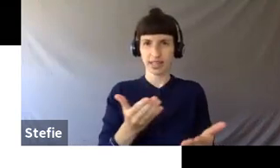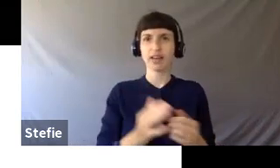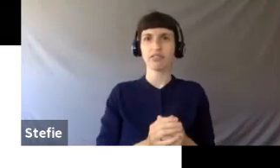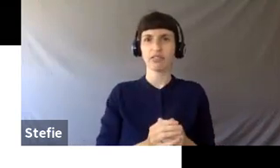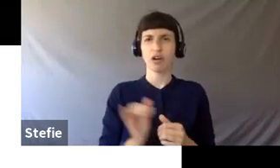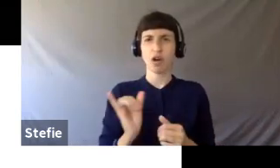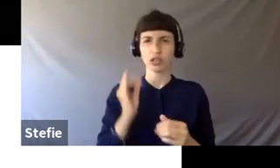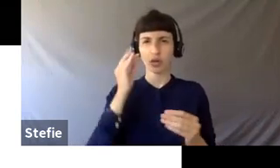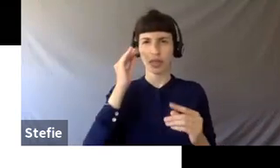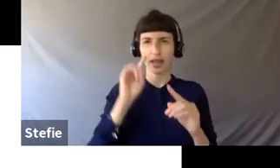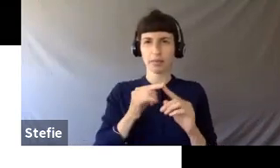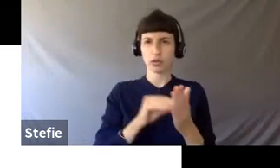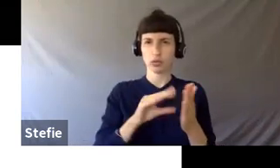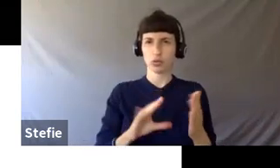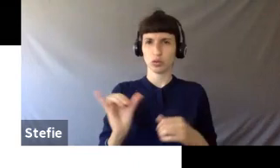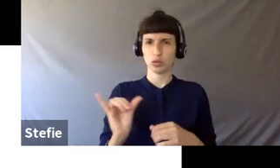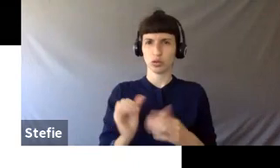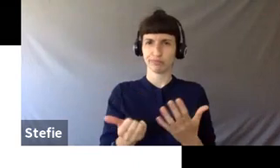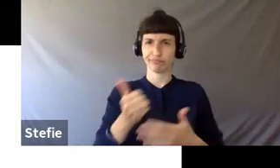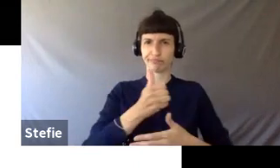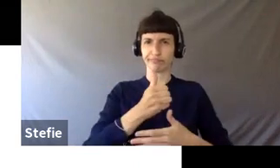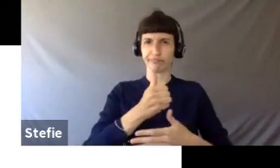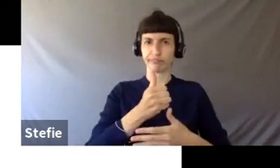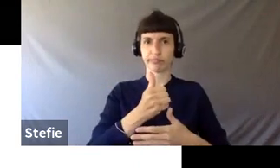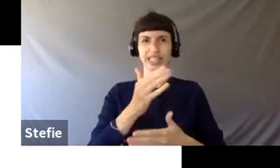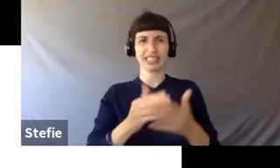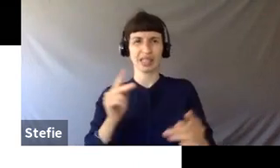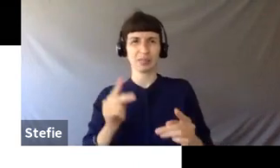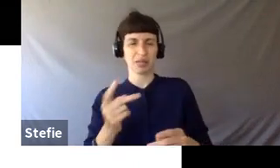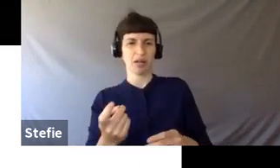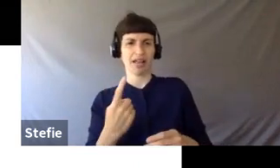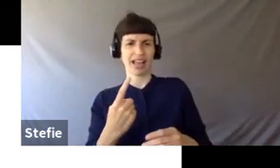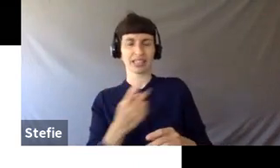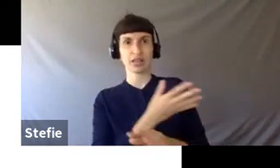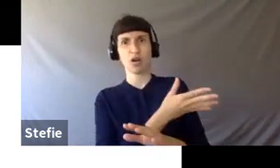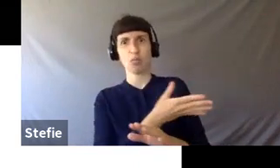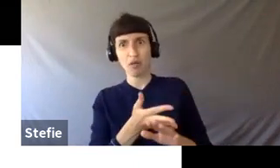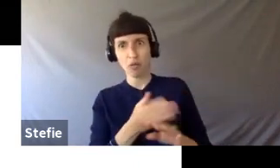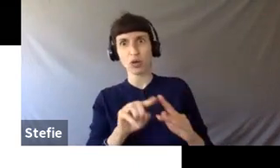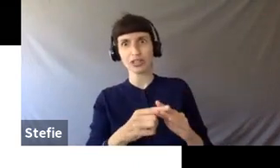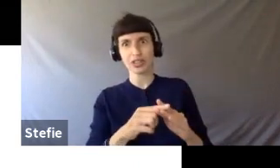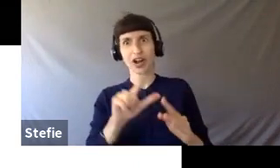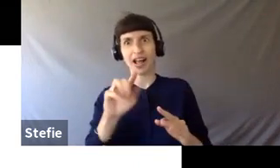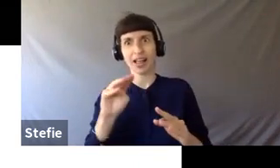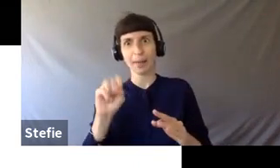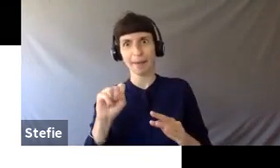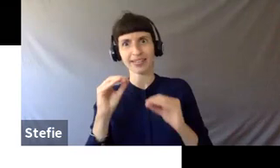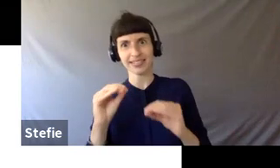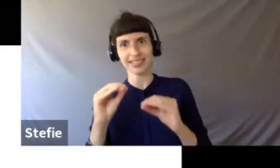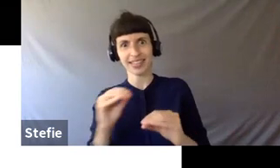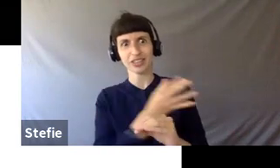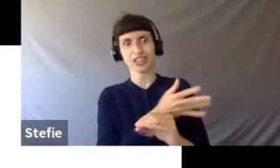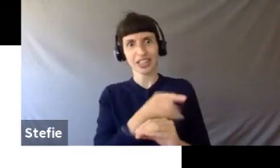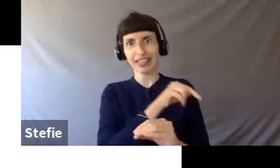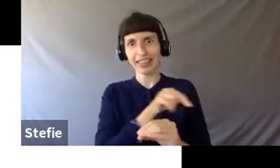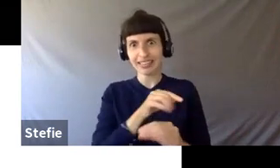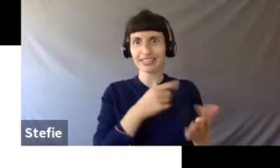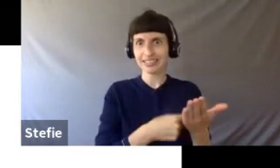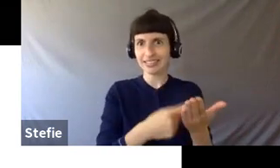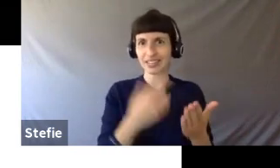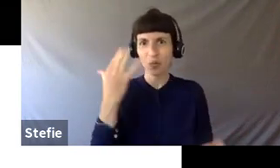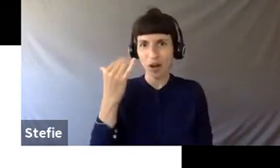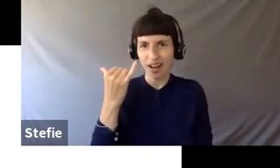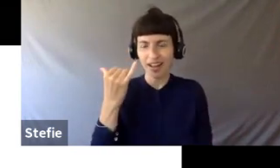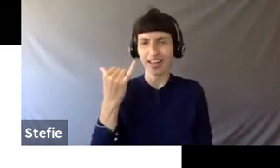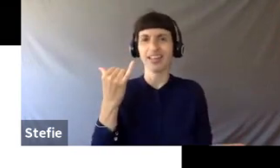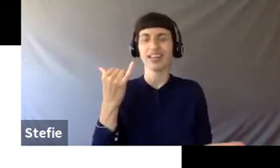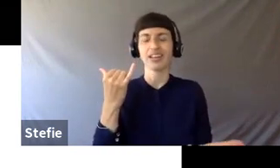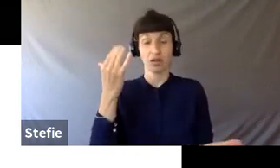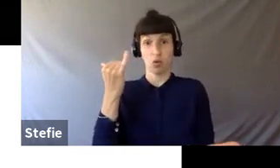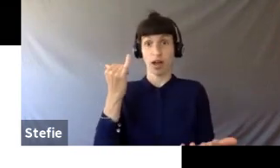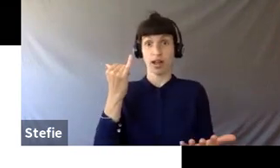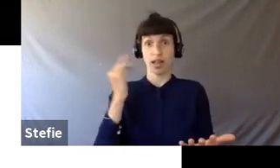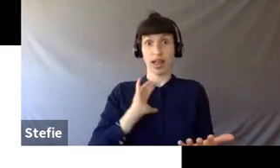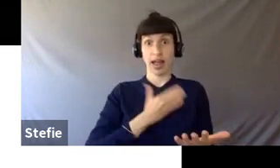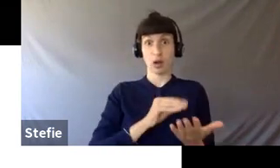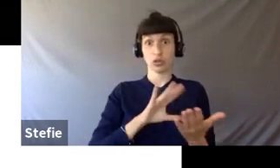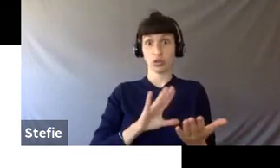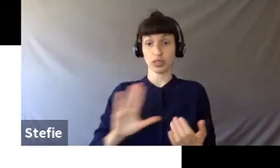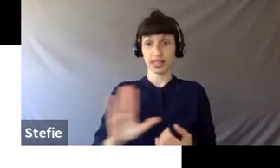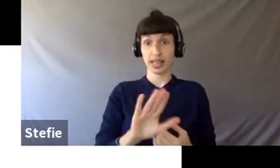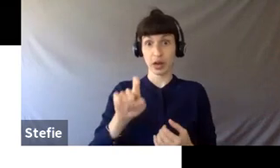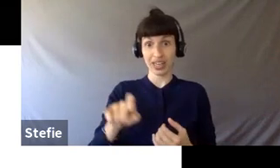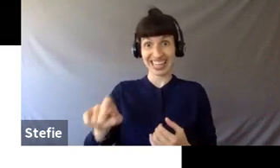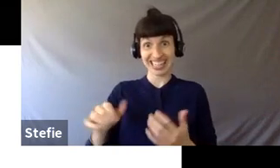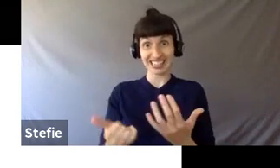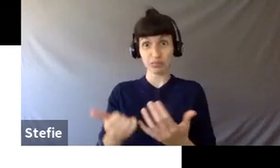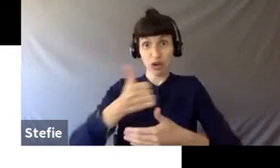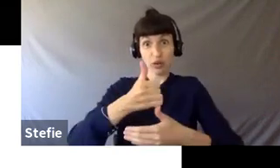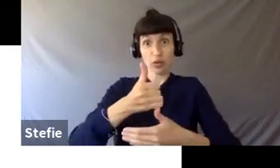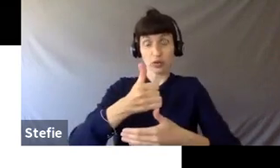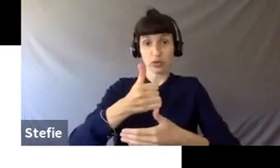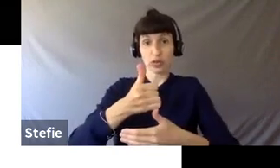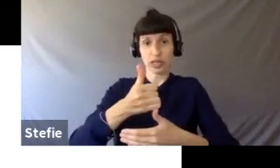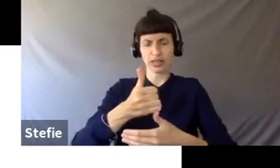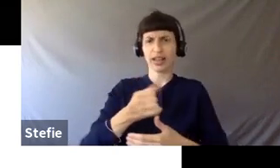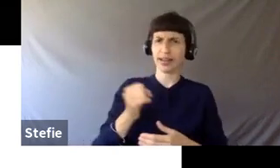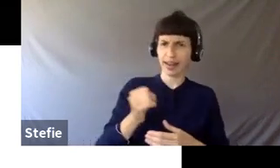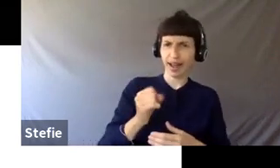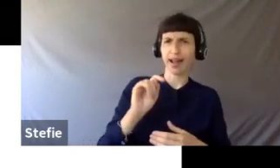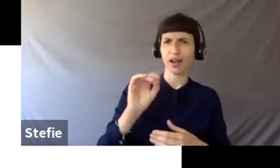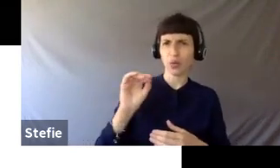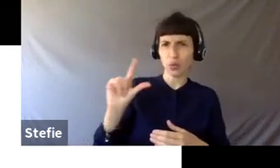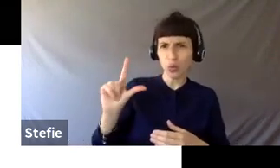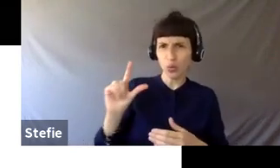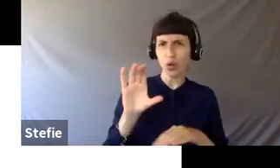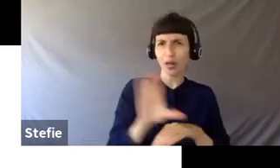ANDREW: